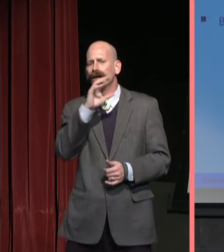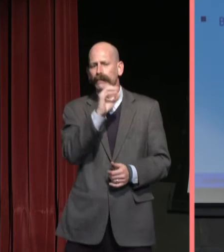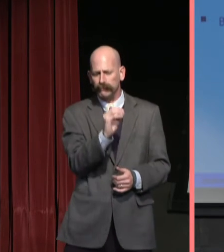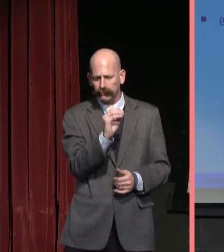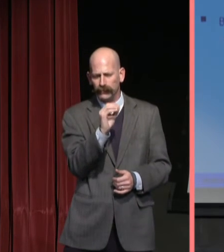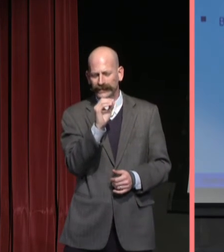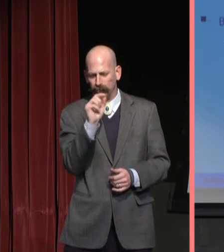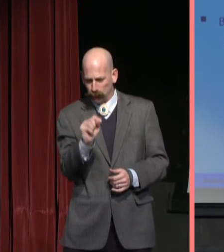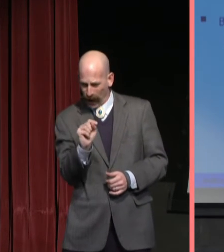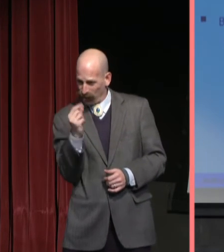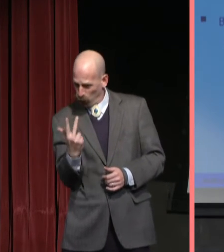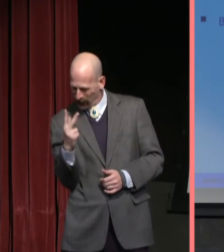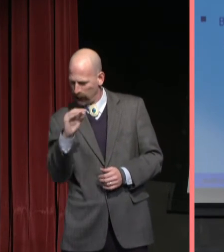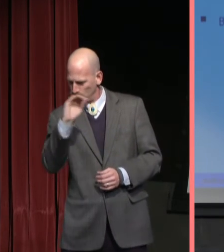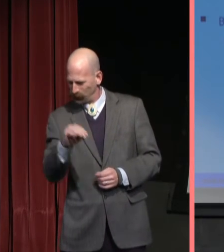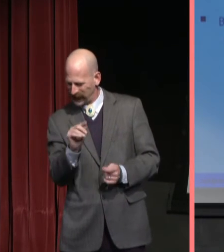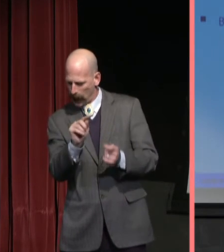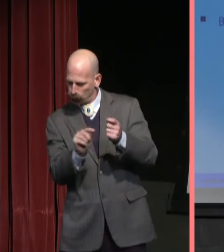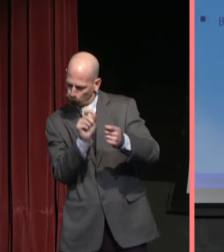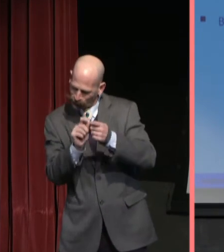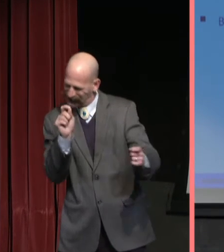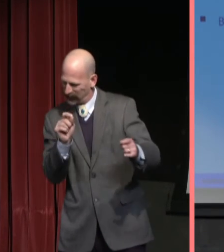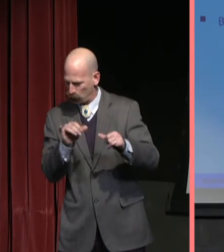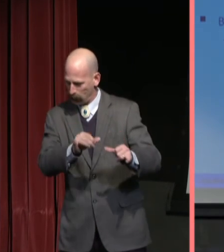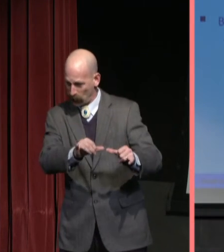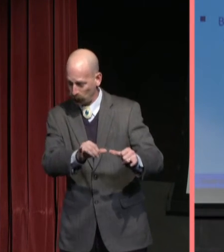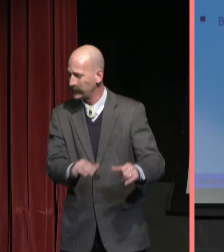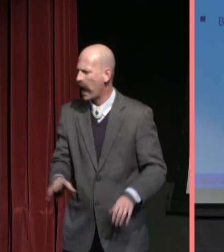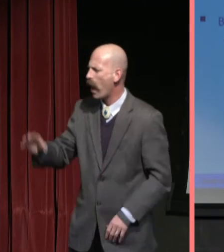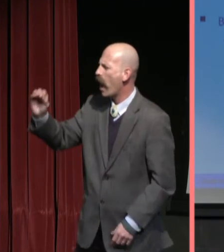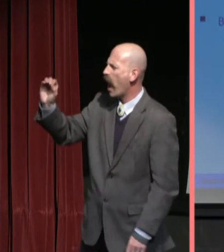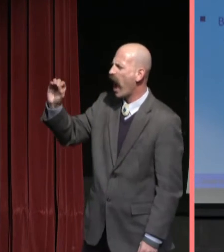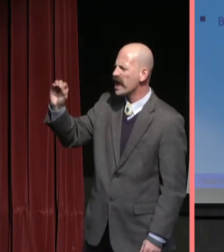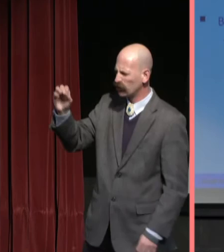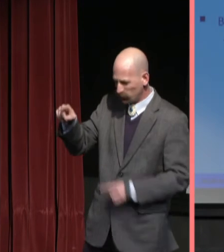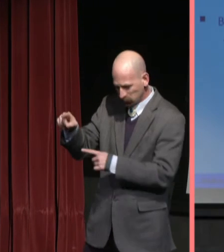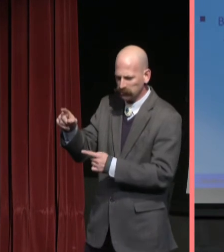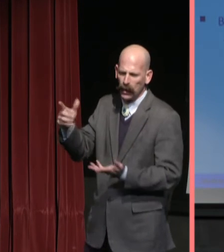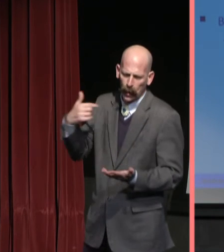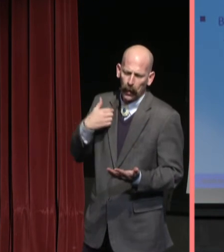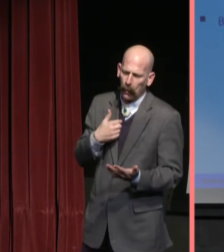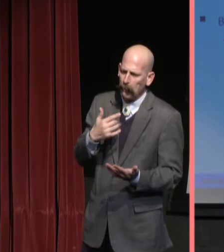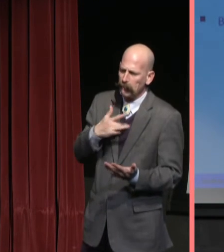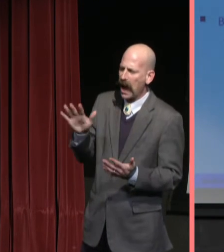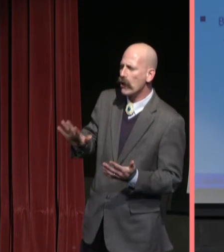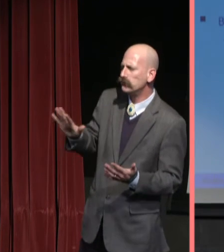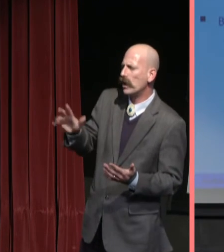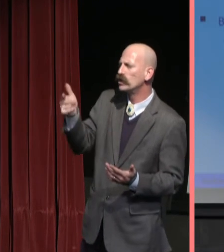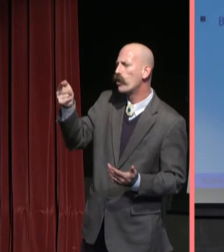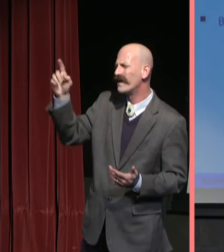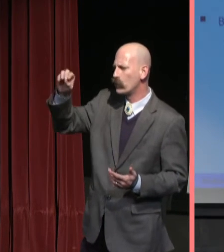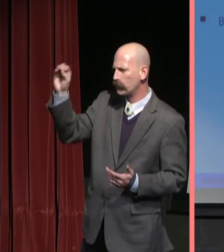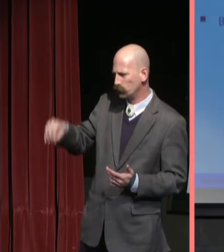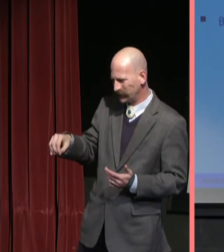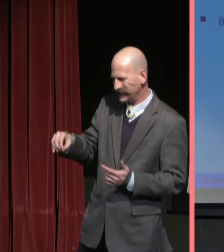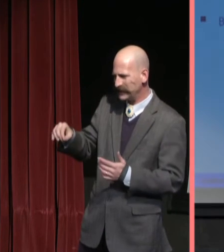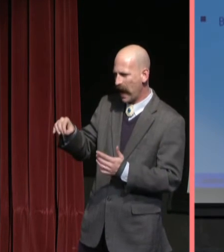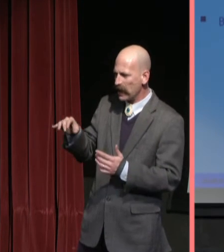If you want to measure oxygen, which is in the background of 21% to the same precision, it's much, much harder,